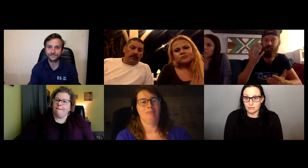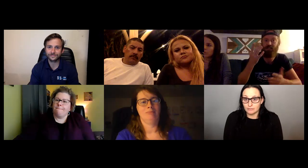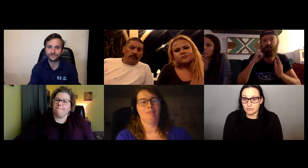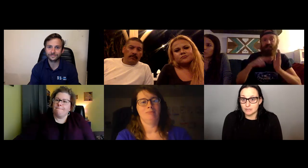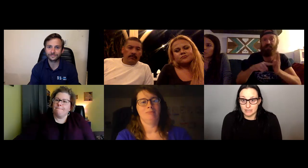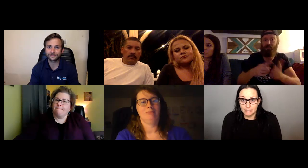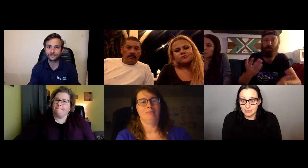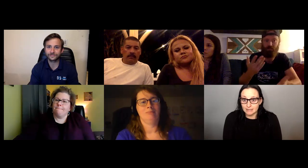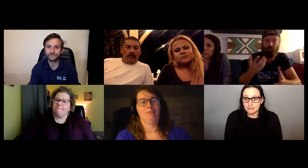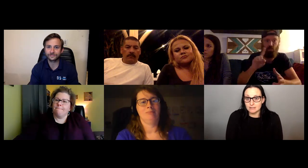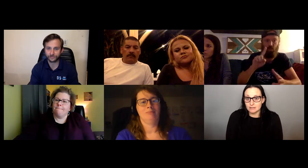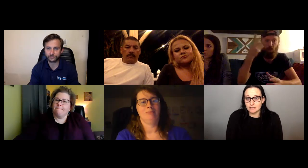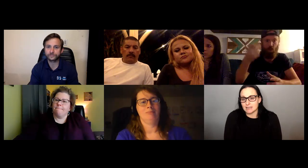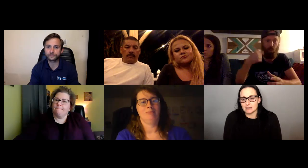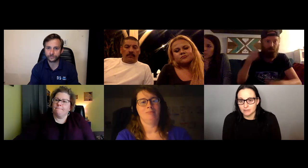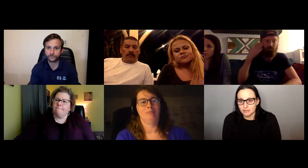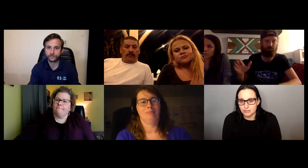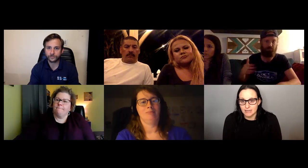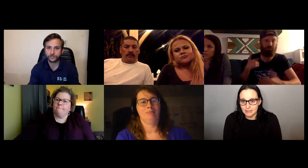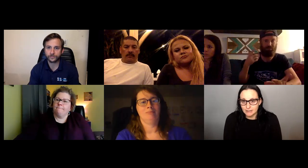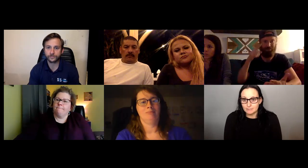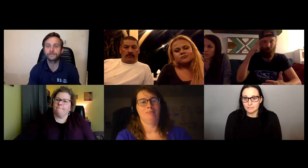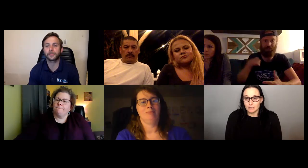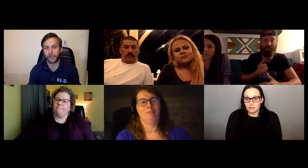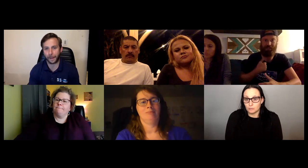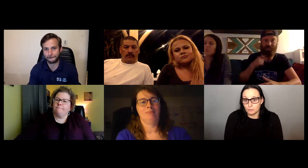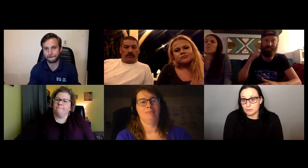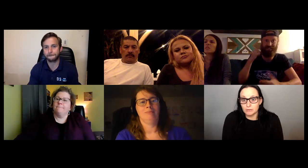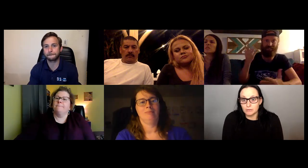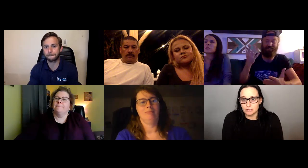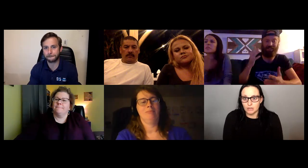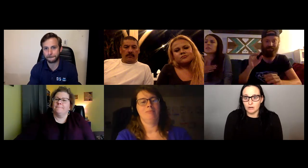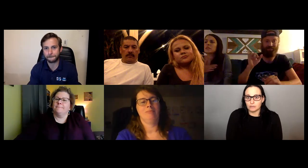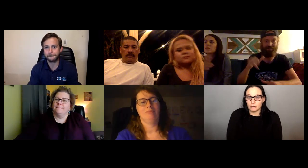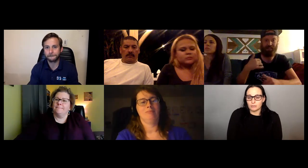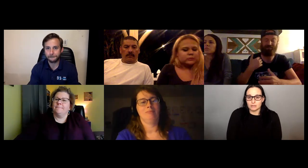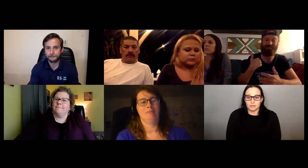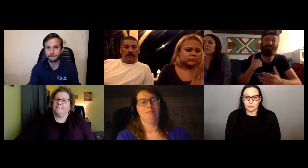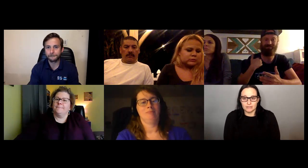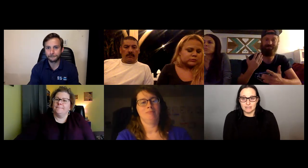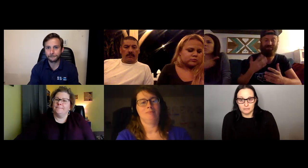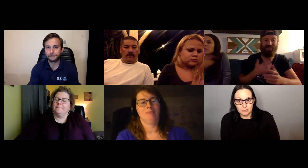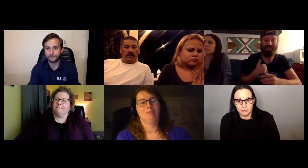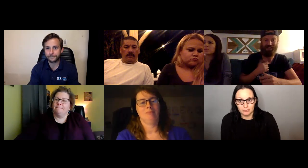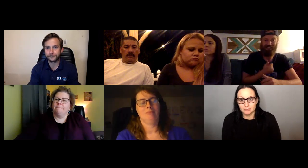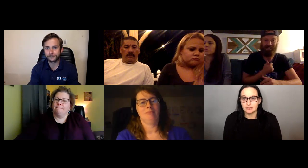if there's hearing kids for example let's just say we weren't to know you know because